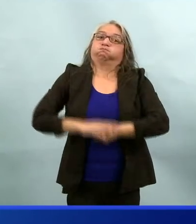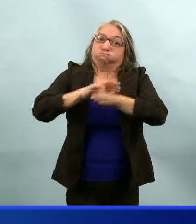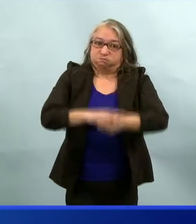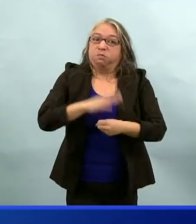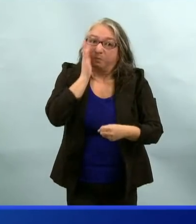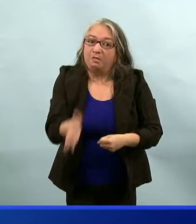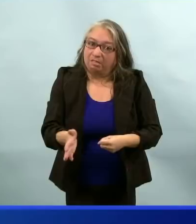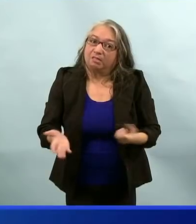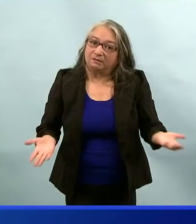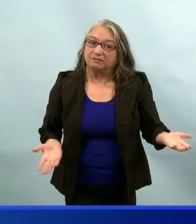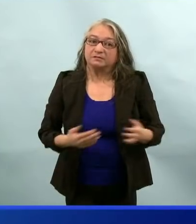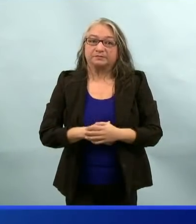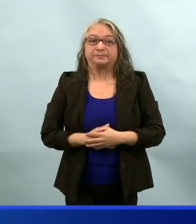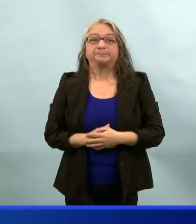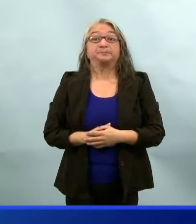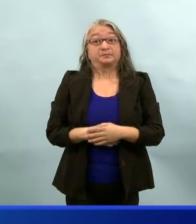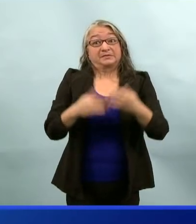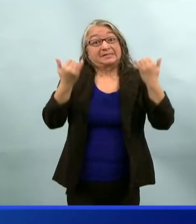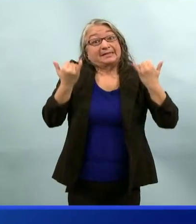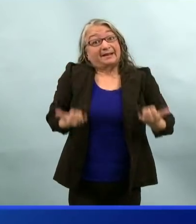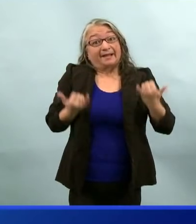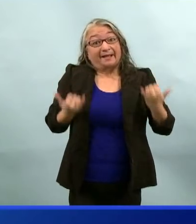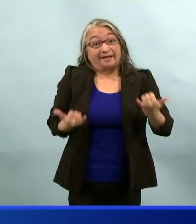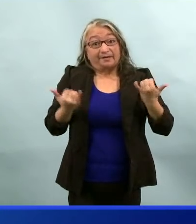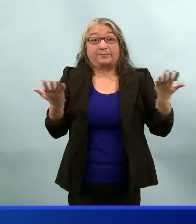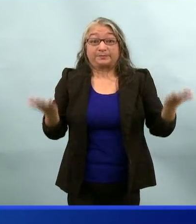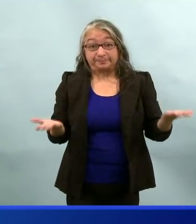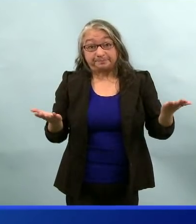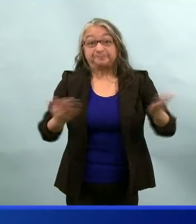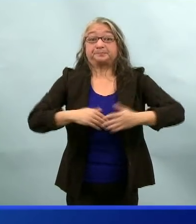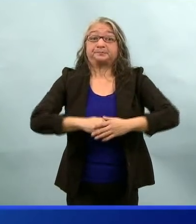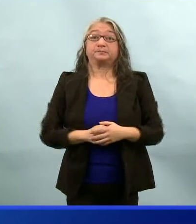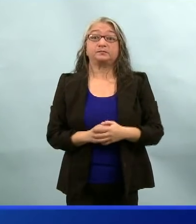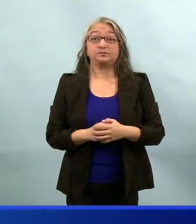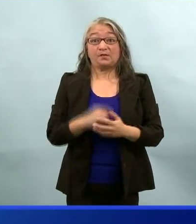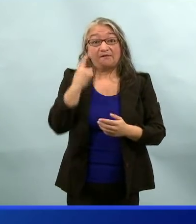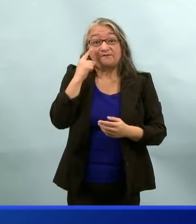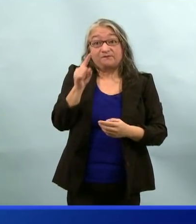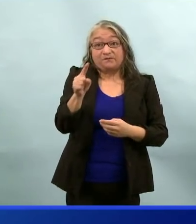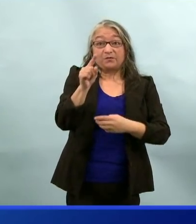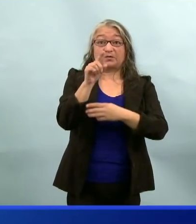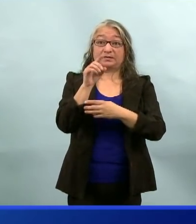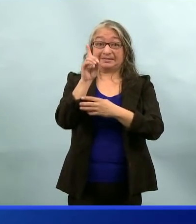i want to remind manitobans that as of monday december 6 2021 public health orders